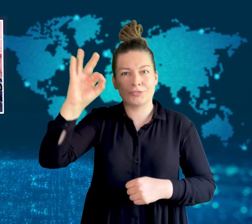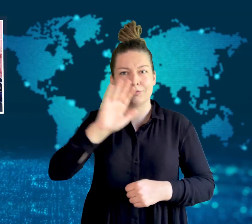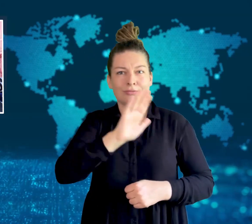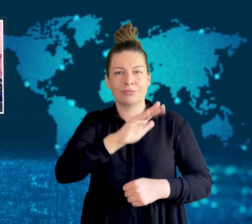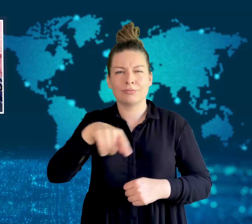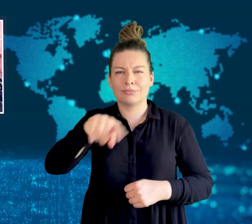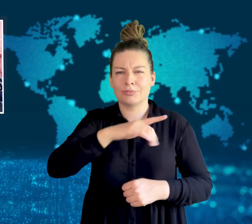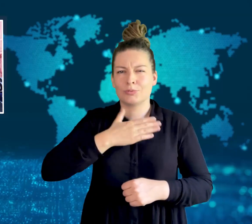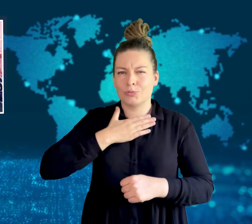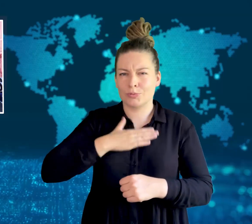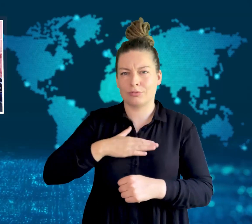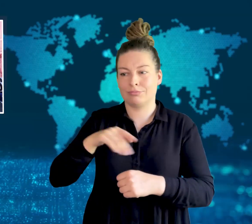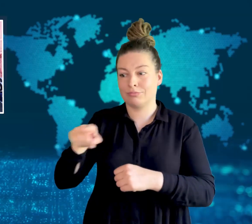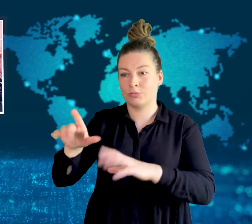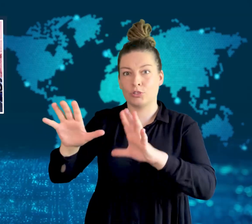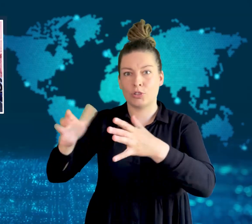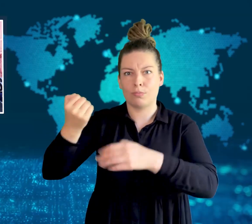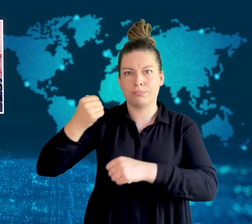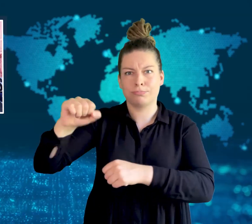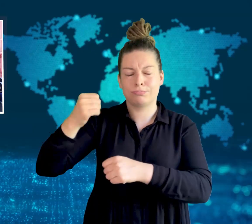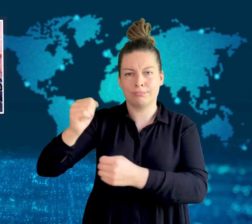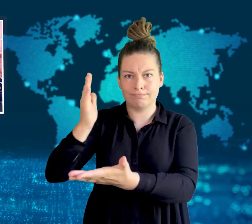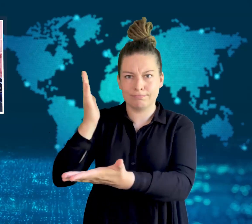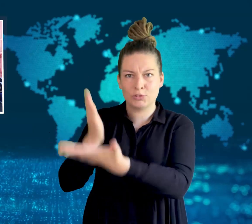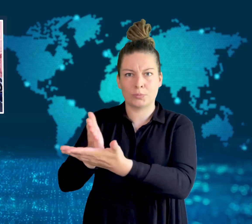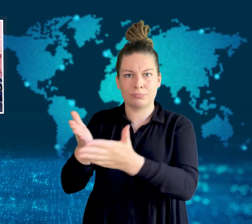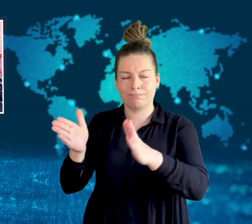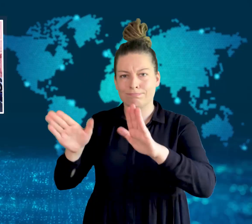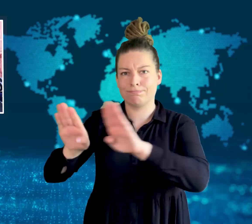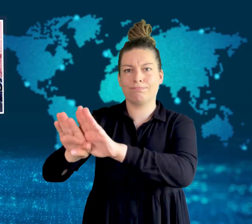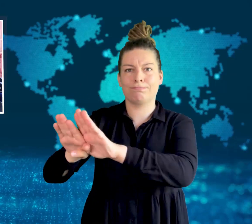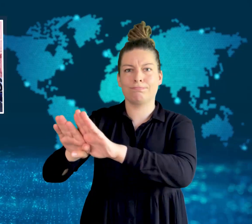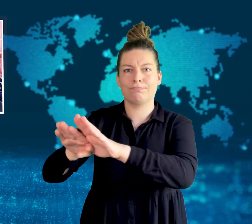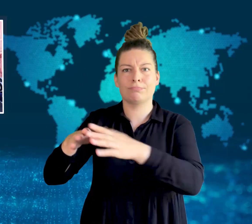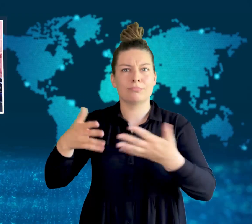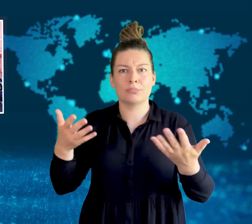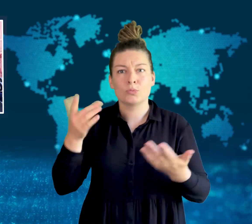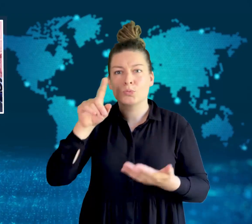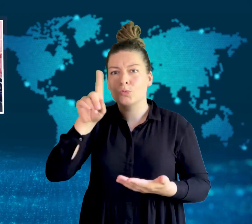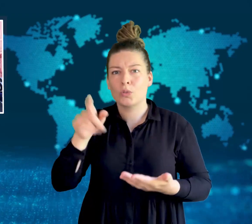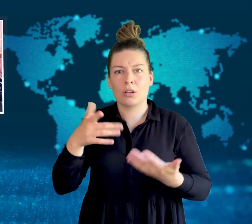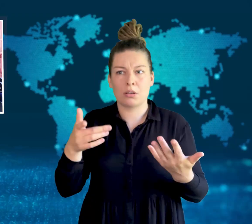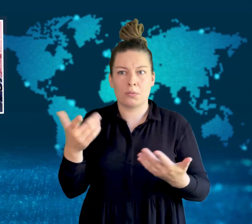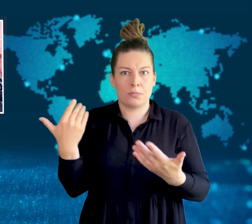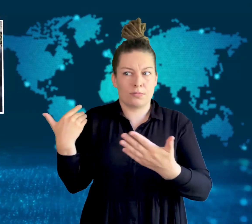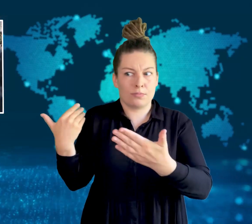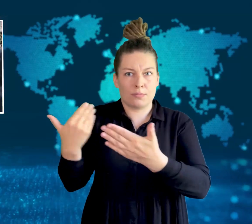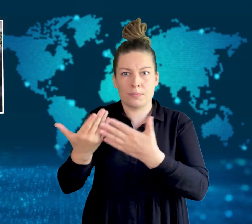The group was organized after a violent clash with police